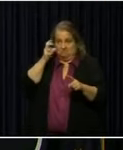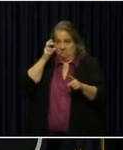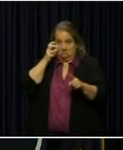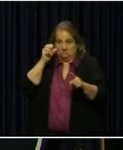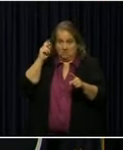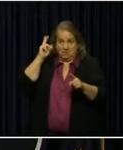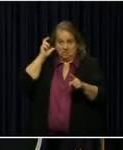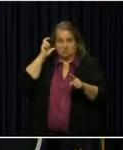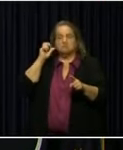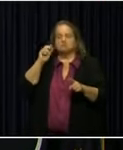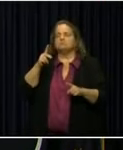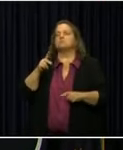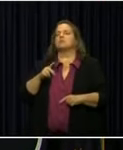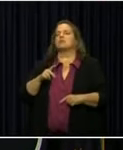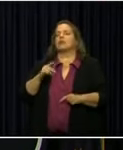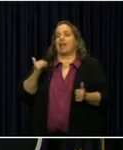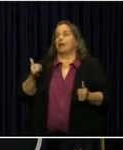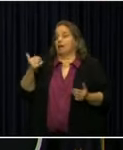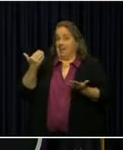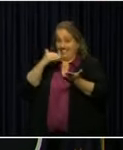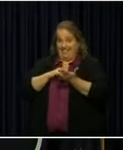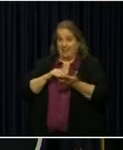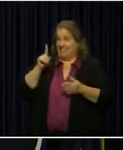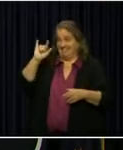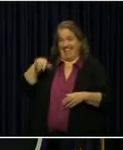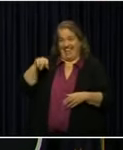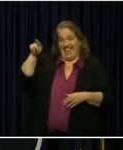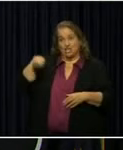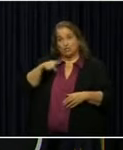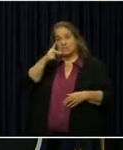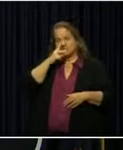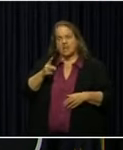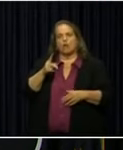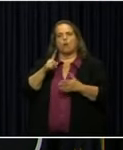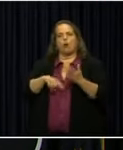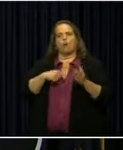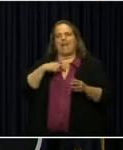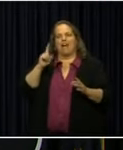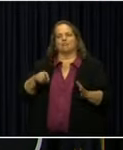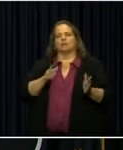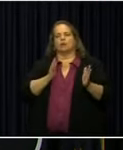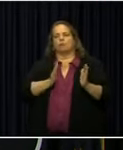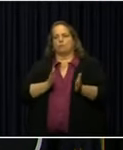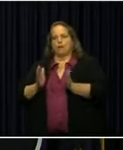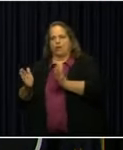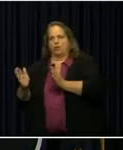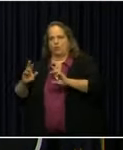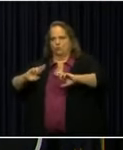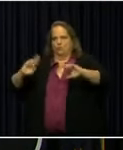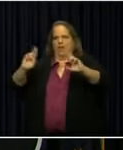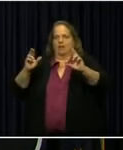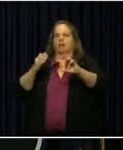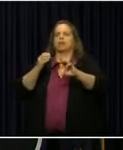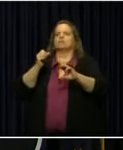JUST TESTED 0.1% OF THE TOTAL POPULATION, WE'D HAVE-TO-TO DO THIRTEEN THOUSAND 500 TESTS A DAY.